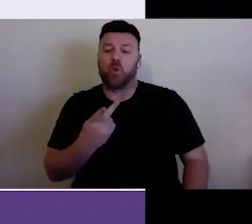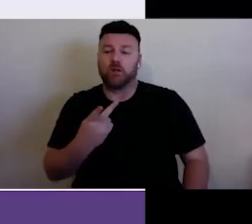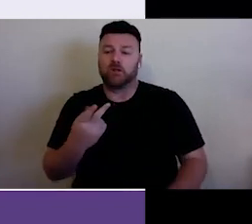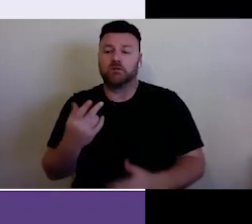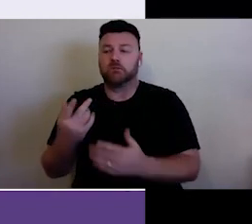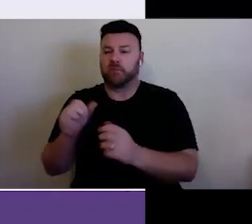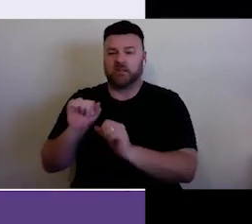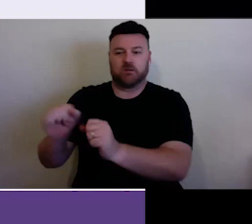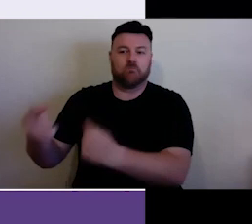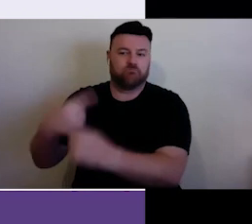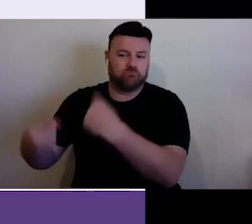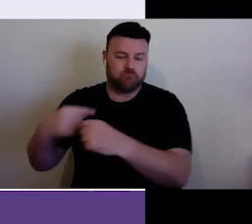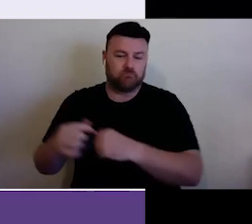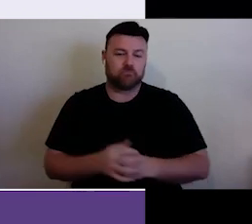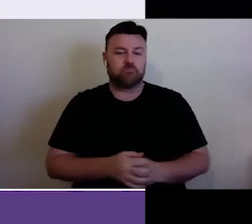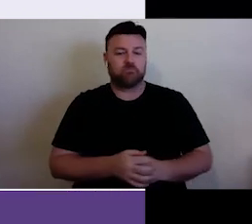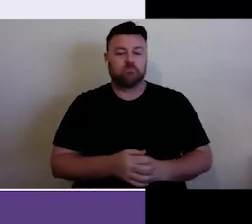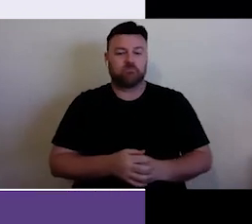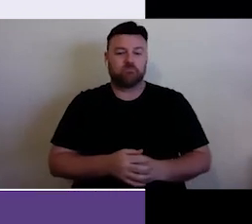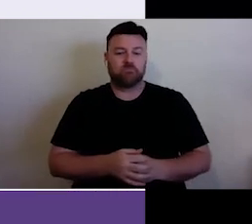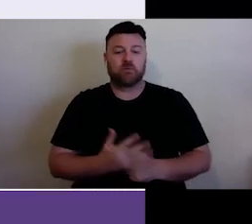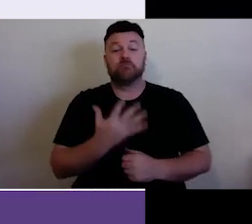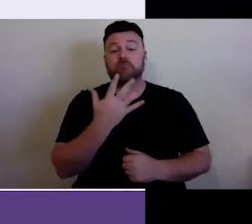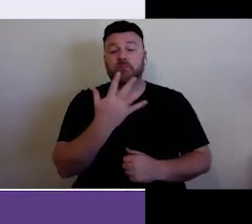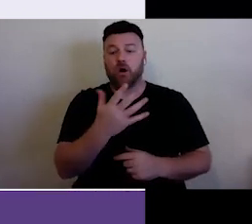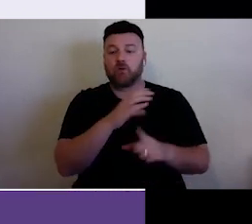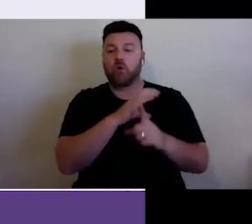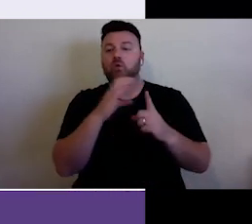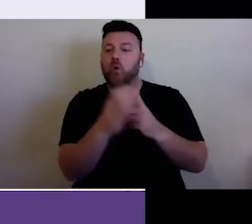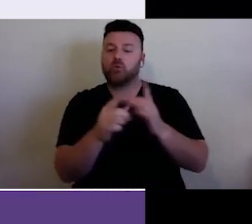cultural integrity. Do not use it in ways that are derogatory or harmful